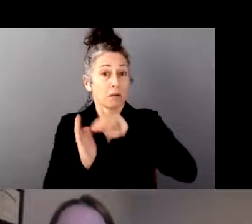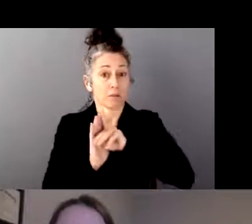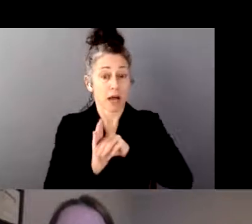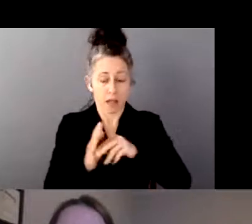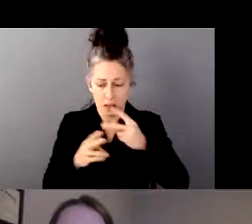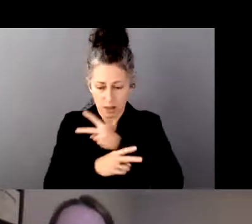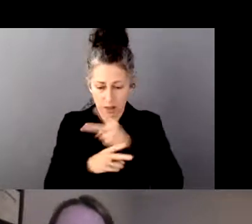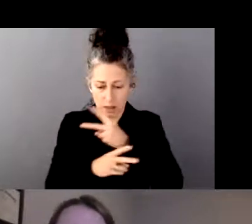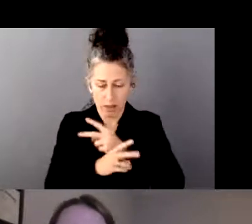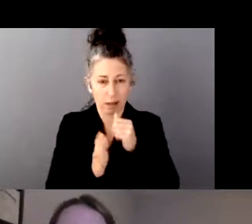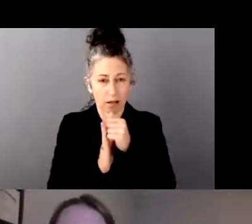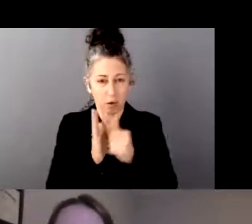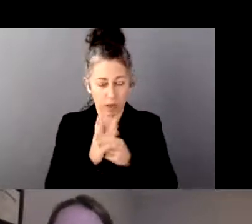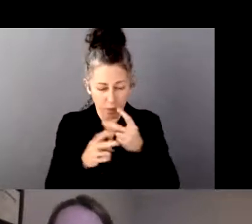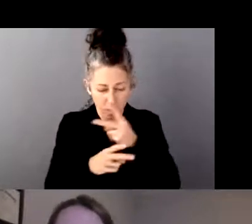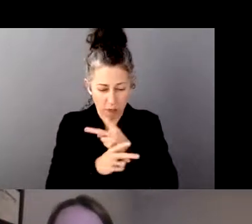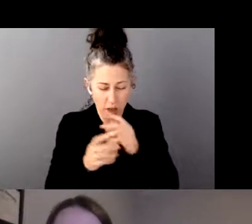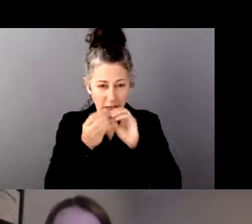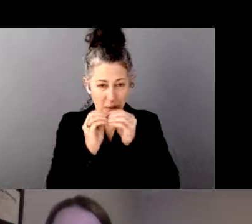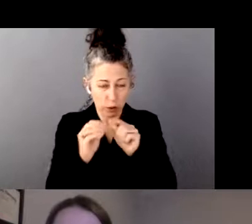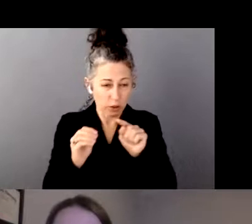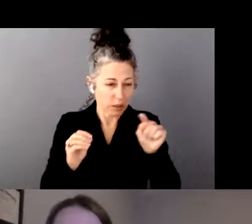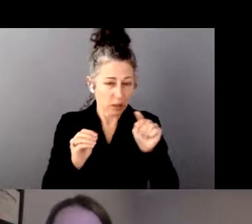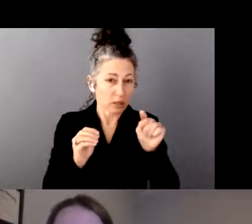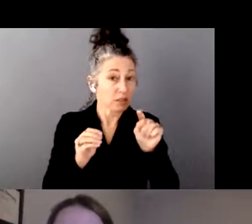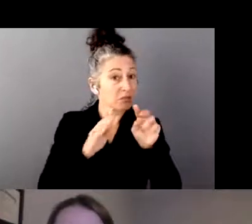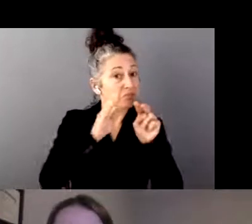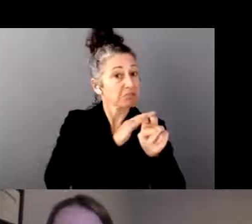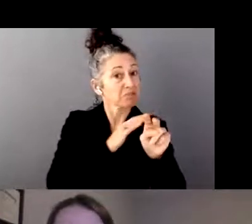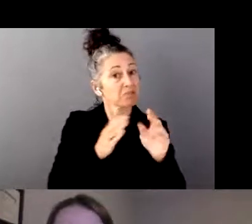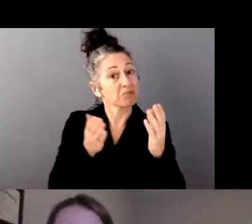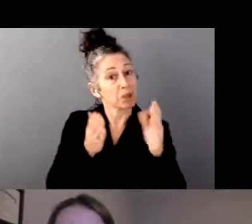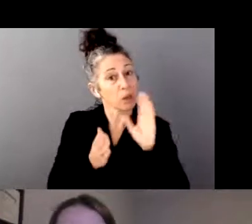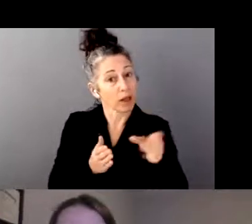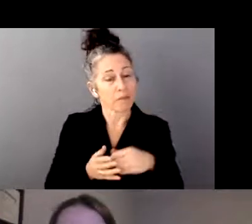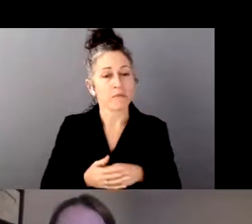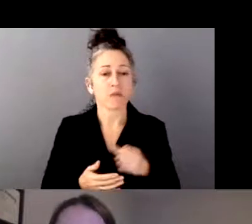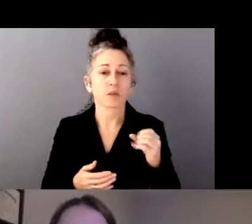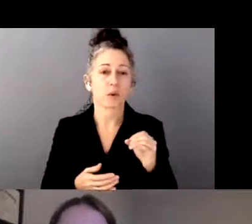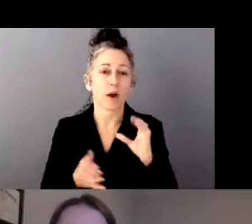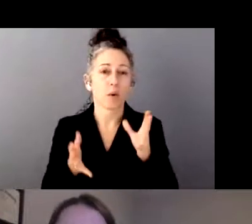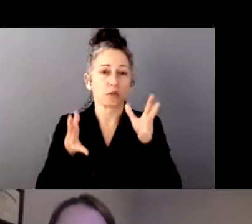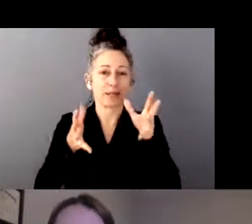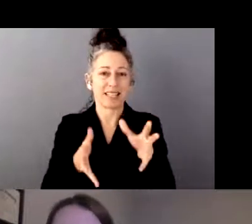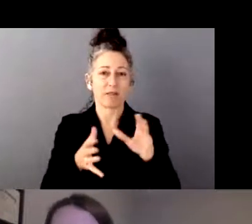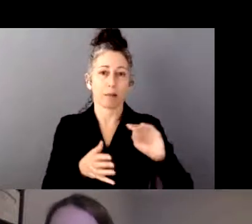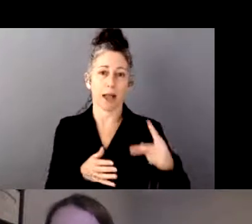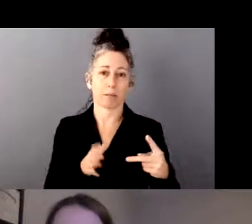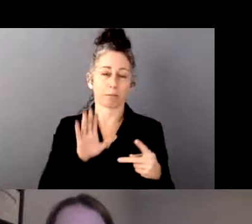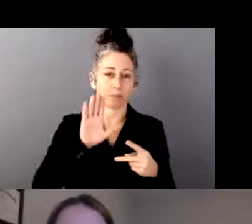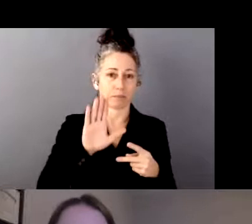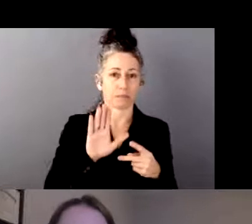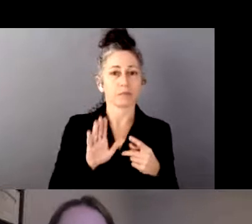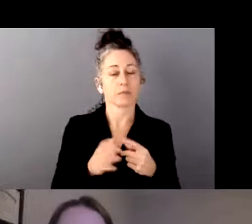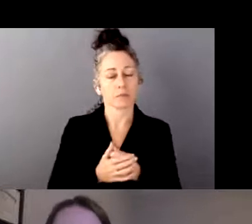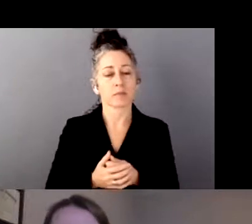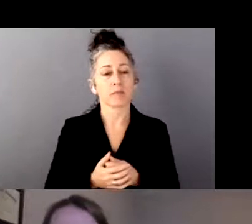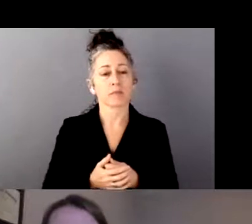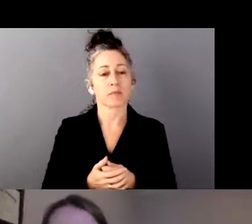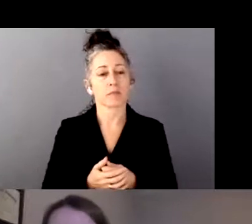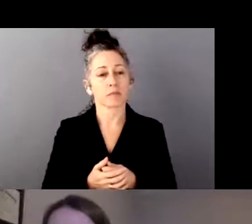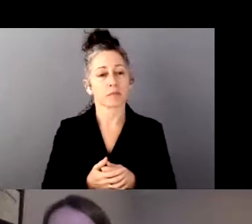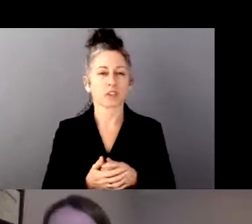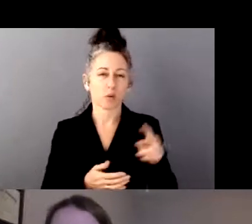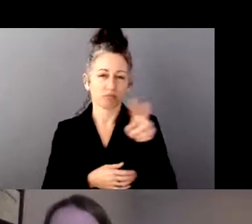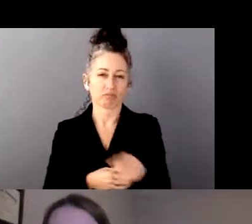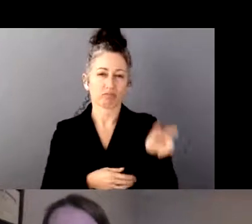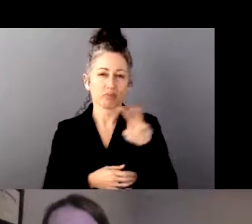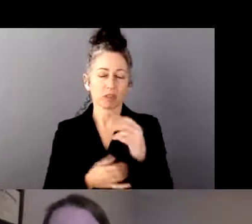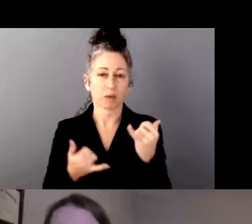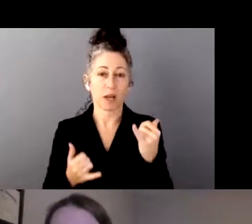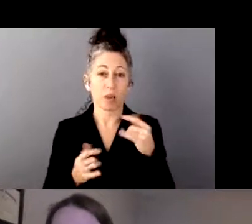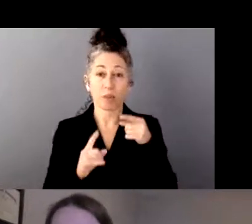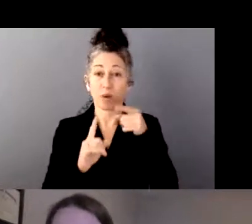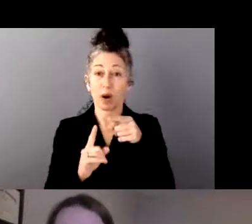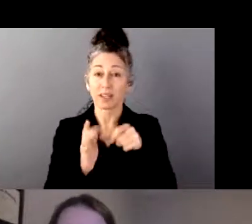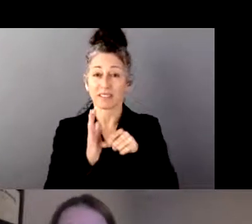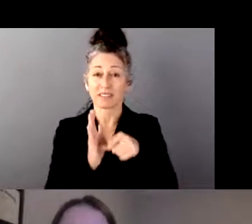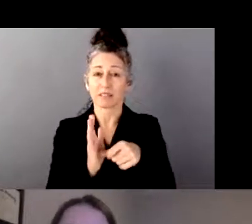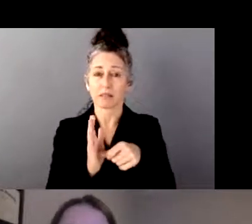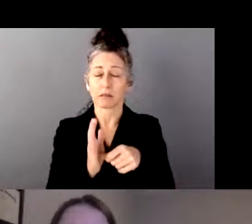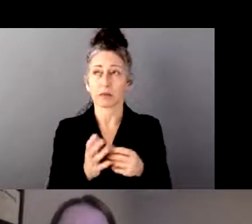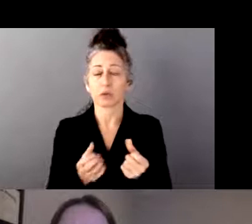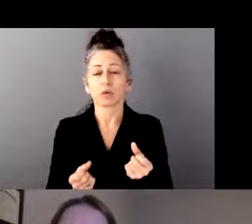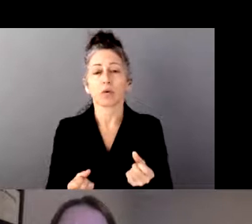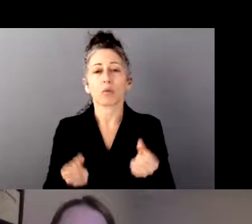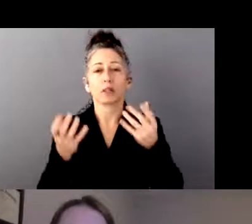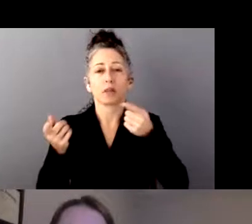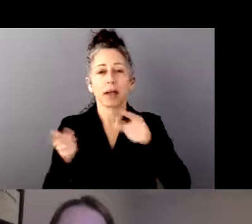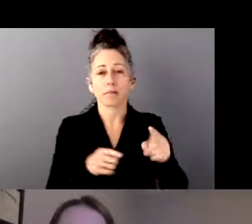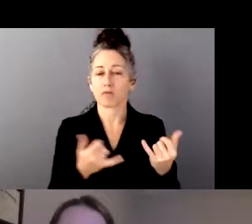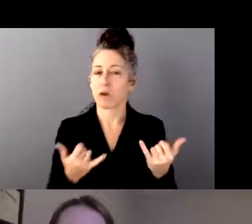the future and we need to be looking into that more closely. So, I want to just leave that image up as I wrap up here. I think this really drives home the point that there's a lot going on here that we just don't really have a handle on. I think my analysis showed you that